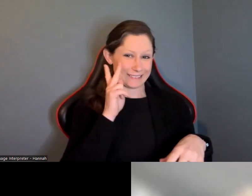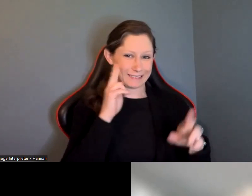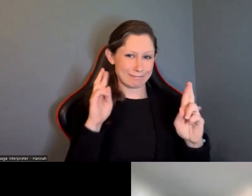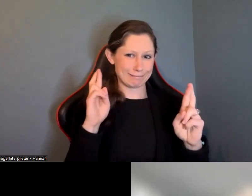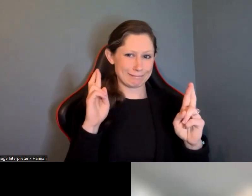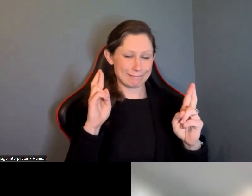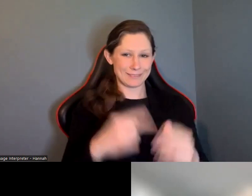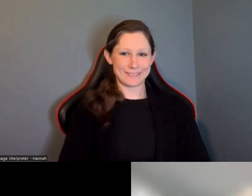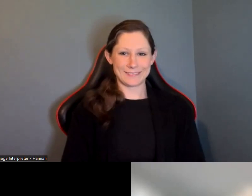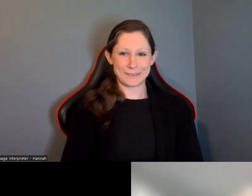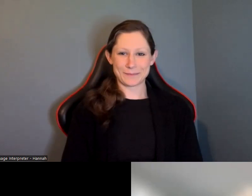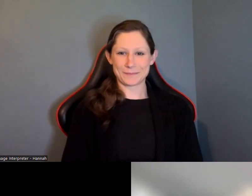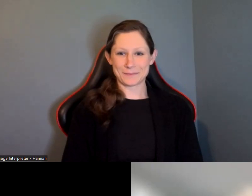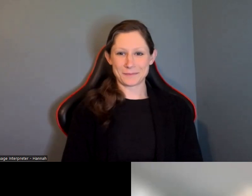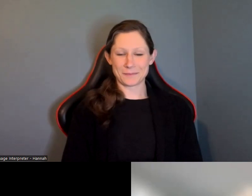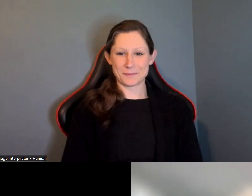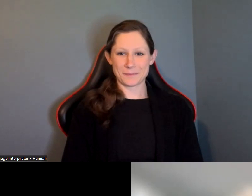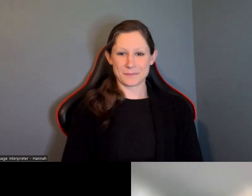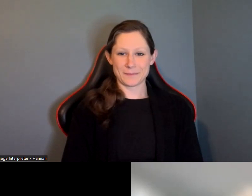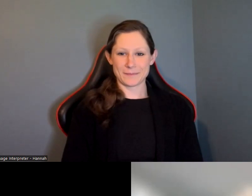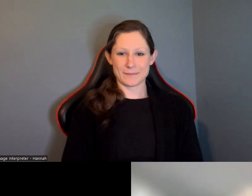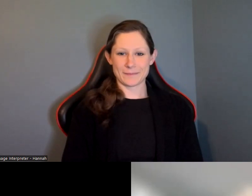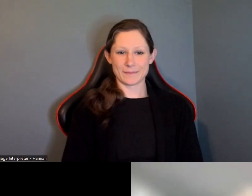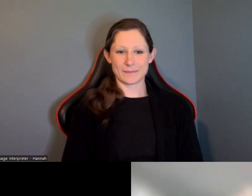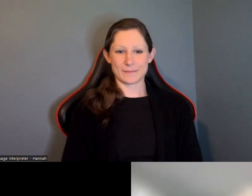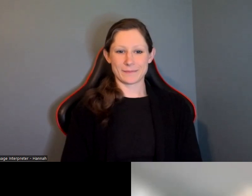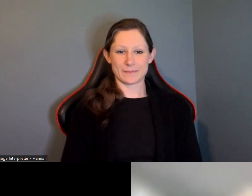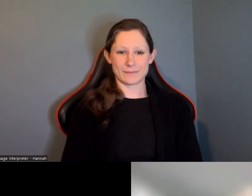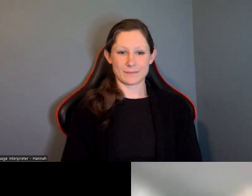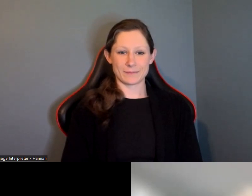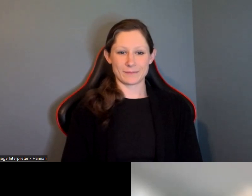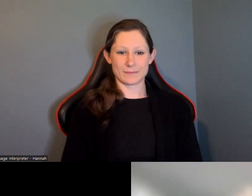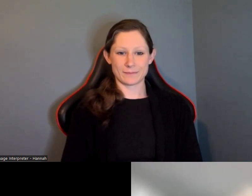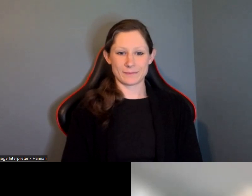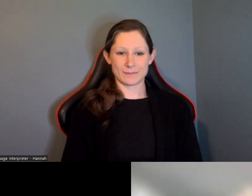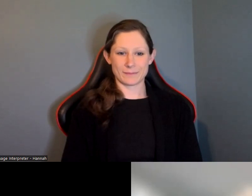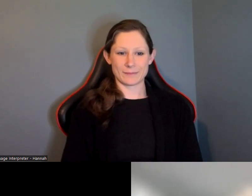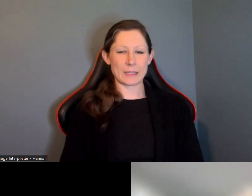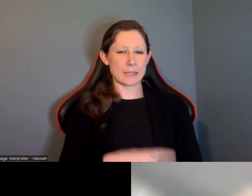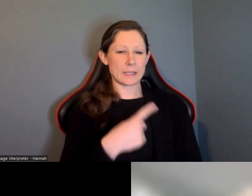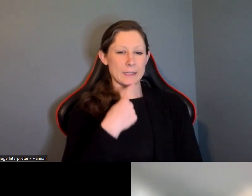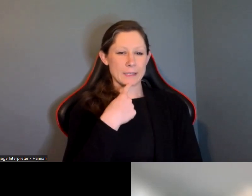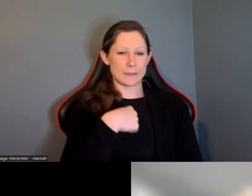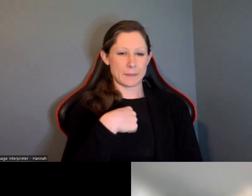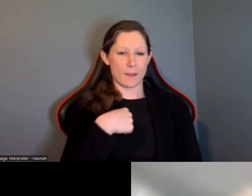Natasha: It's telling me I have screen share disabled.